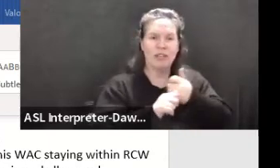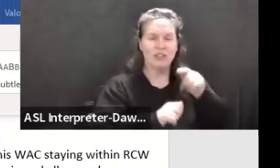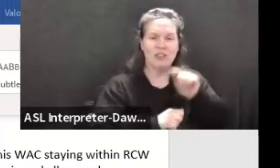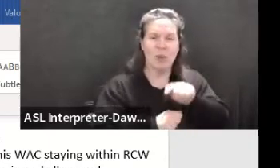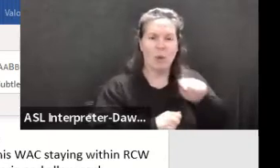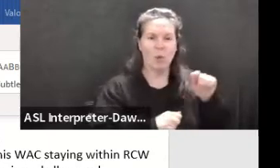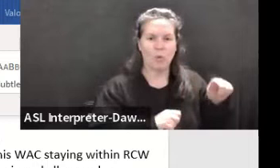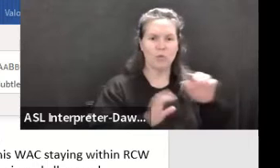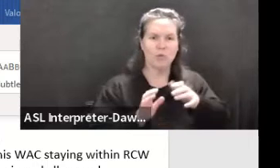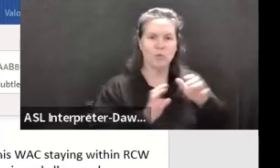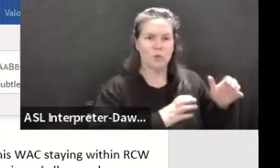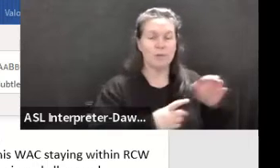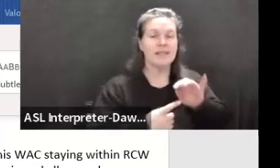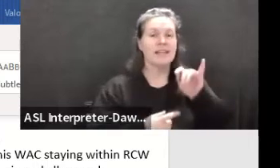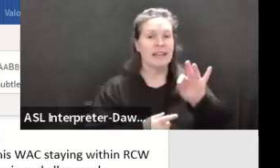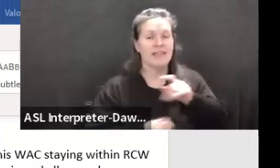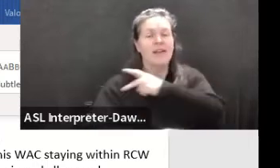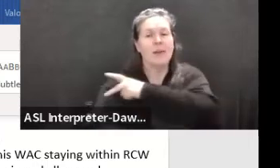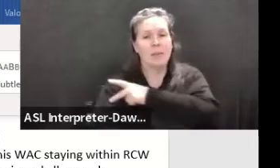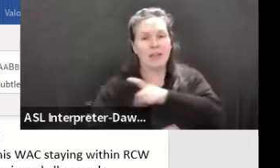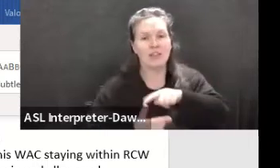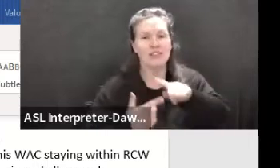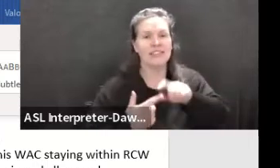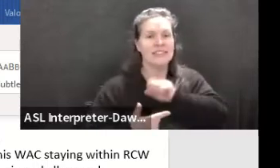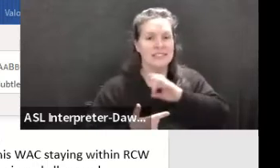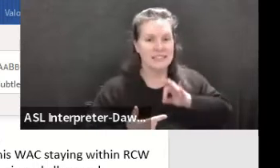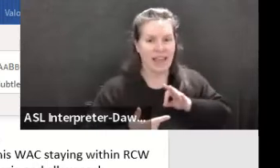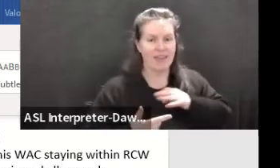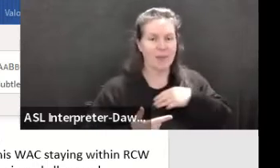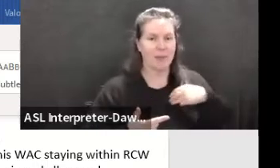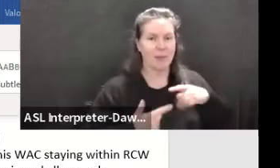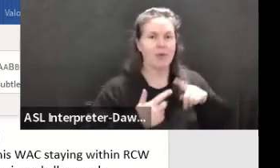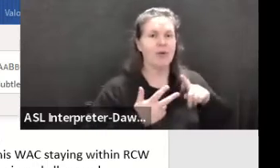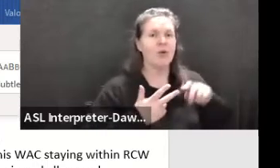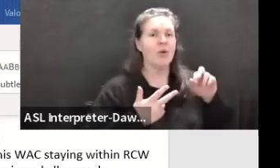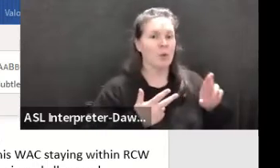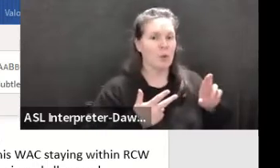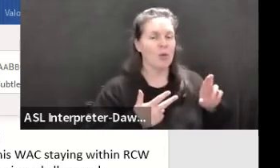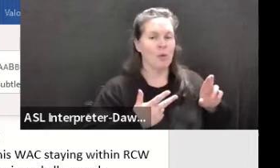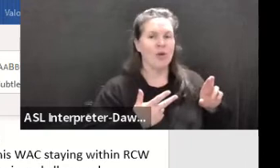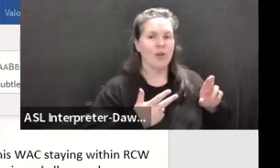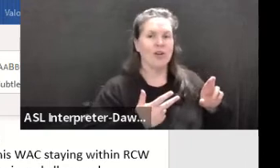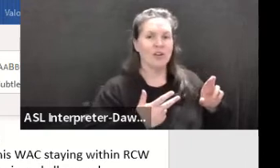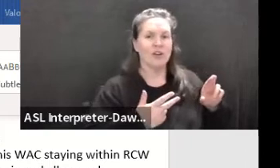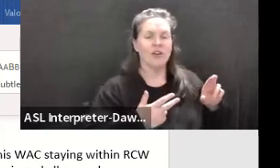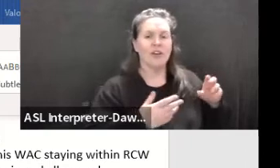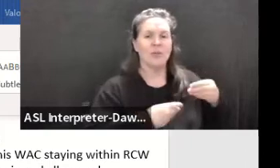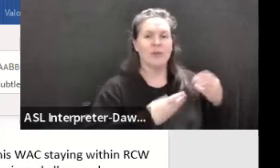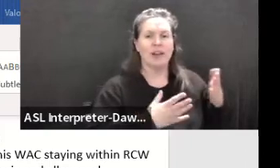whether they're a patient, a staff member or a practitioner. So I'm really concerned that we don't get too far